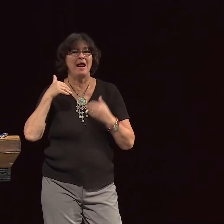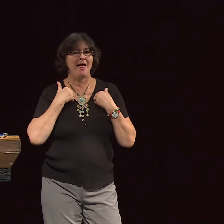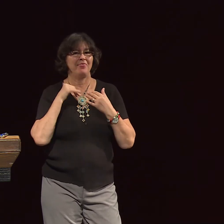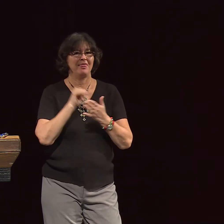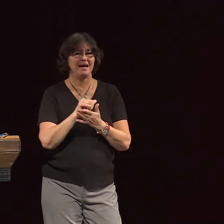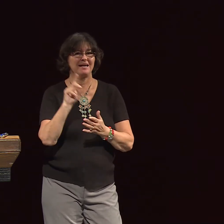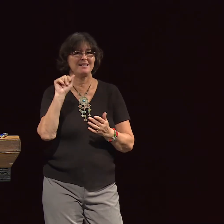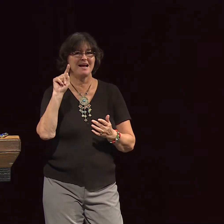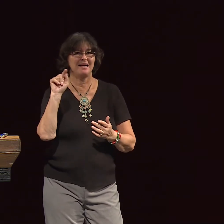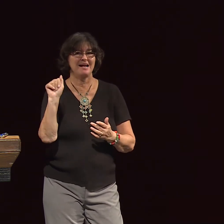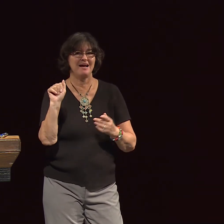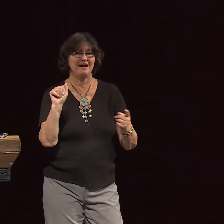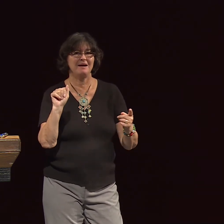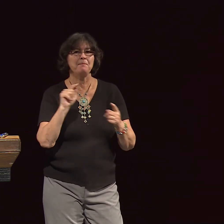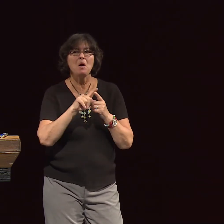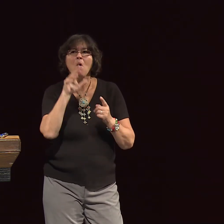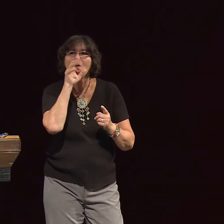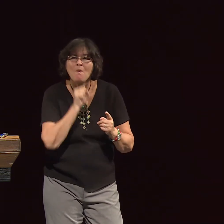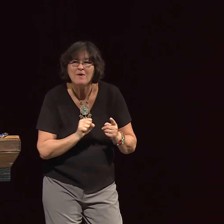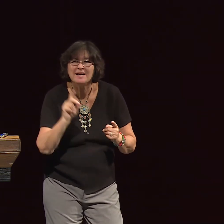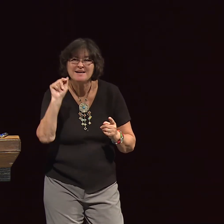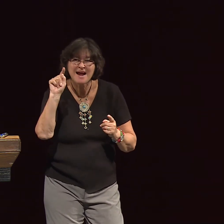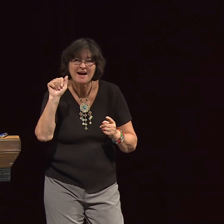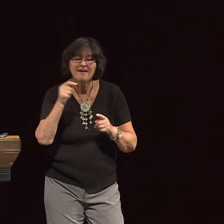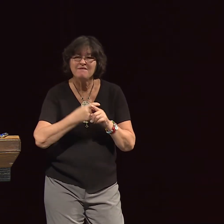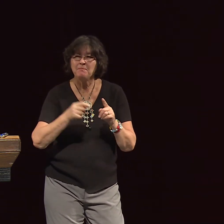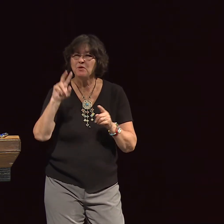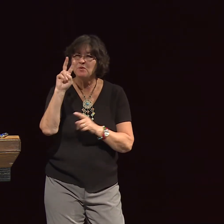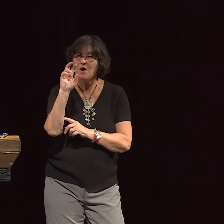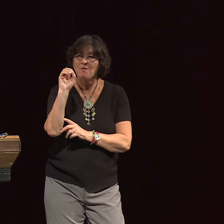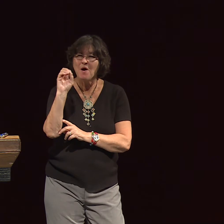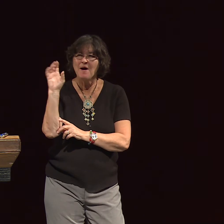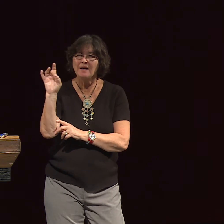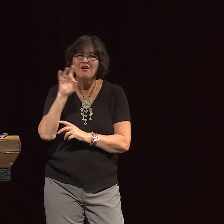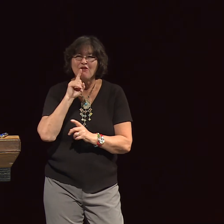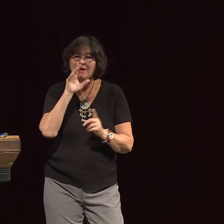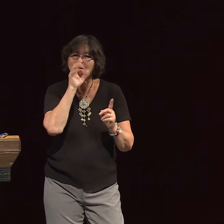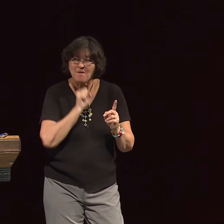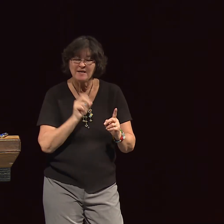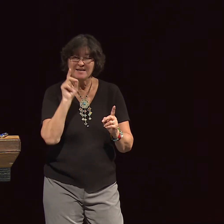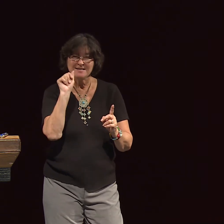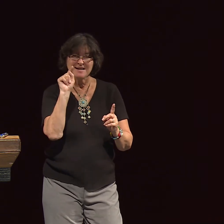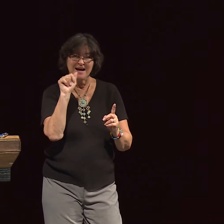California has that data, but it's old. It's from 2008.